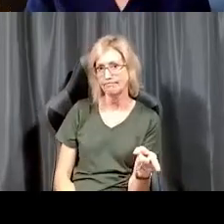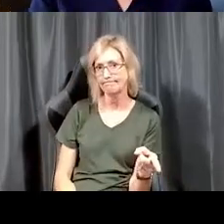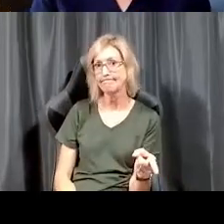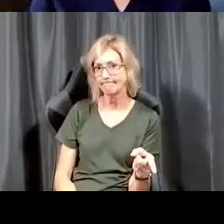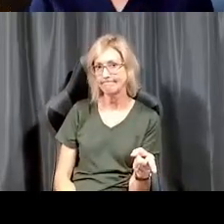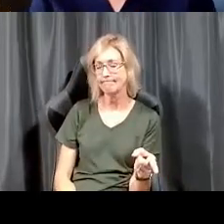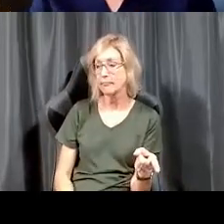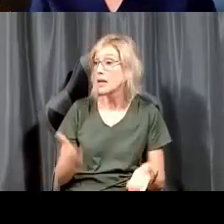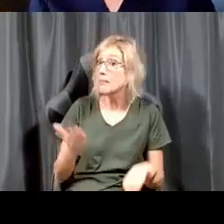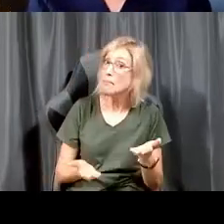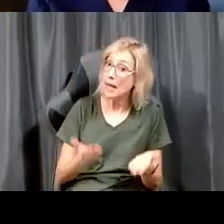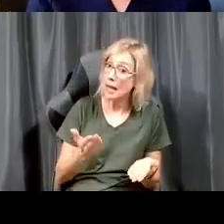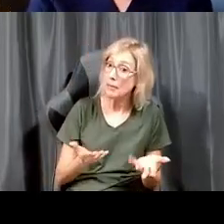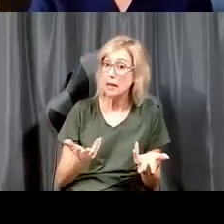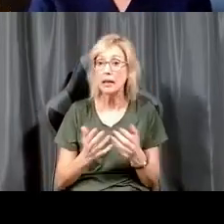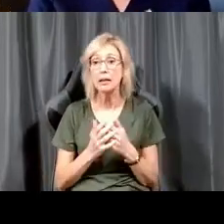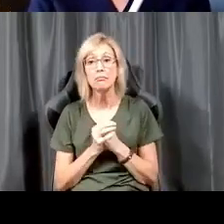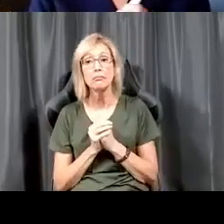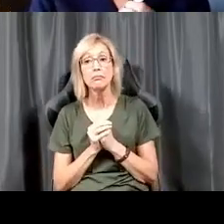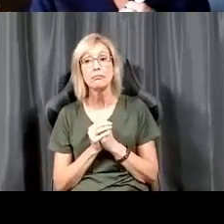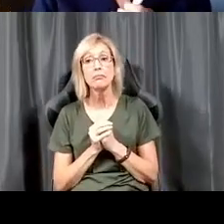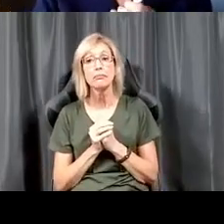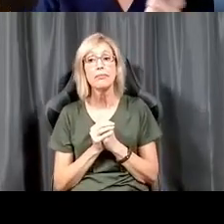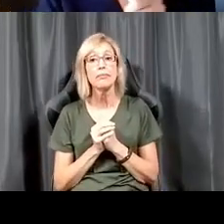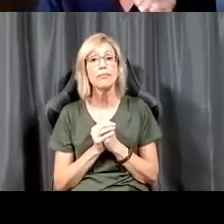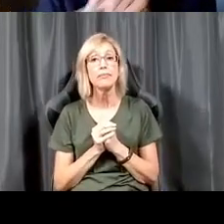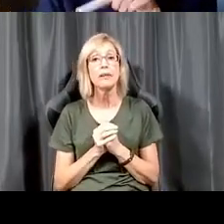Maybe we're going to use a fork and we're going to poke it.